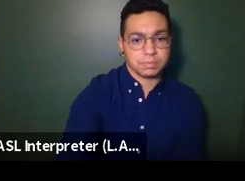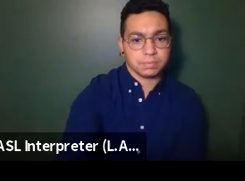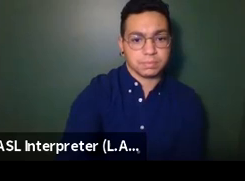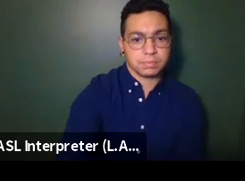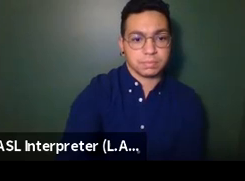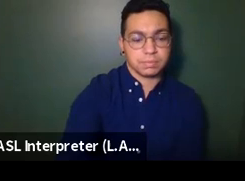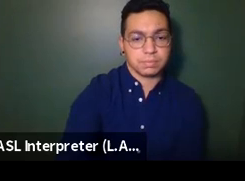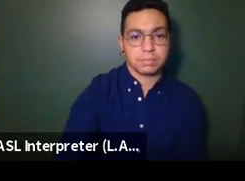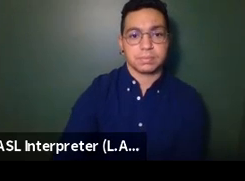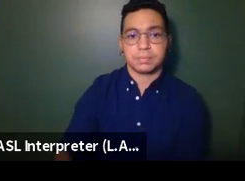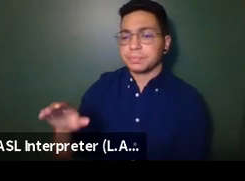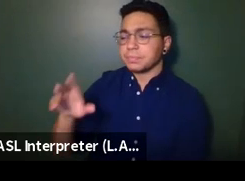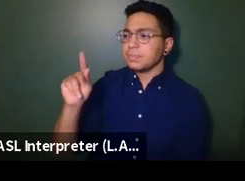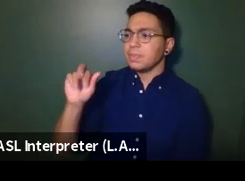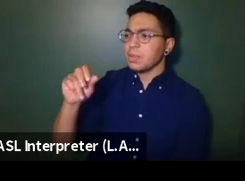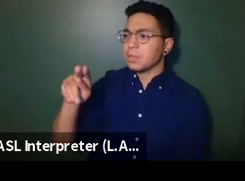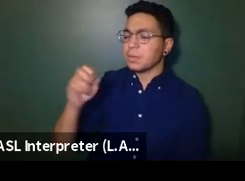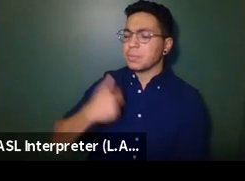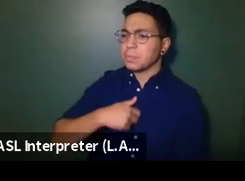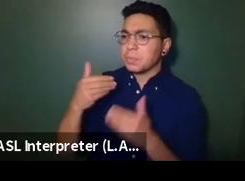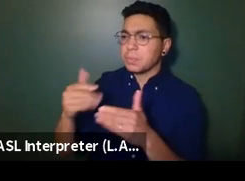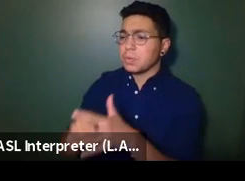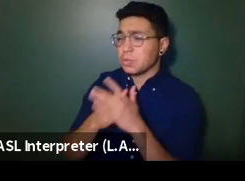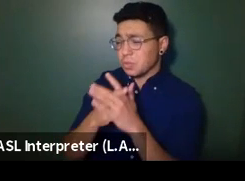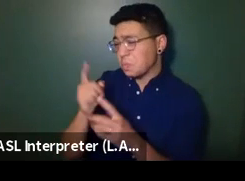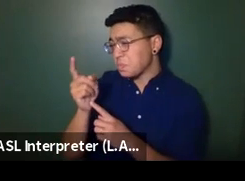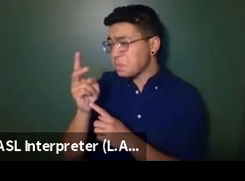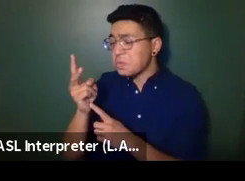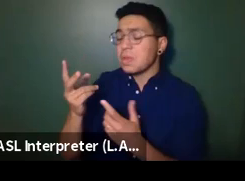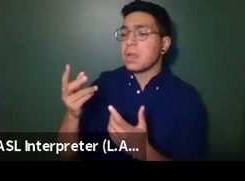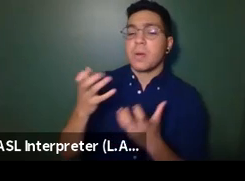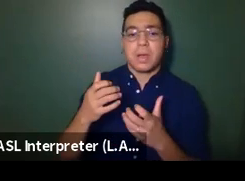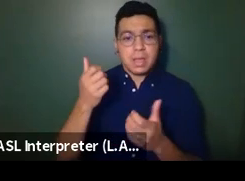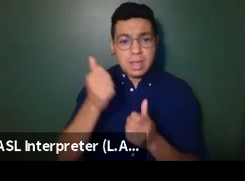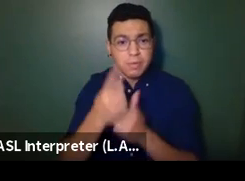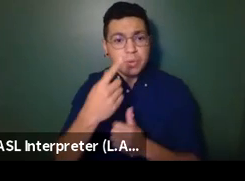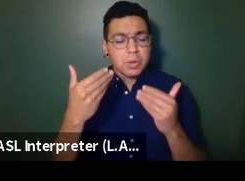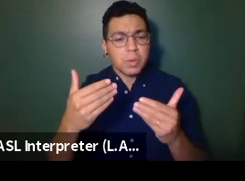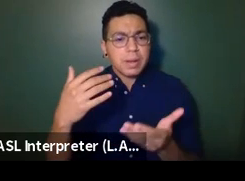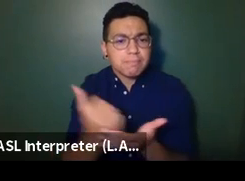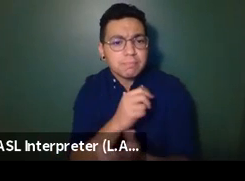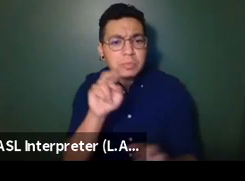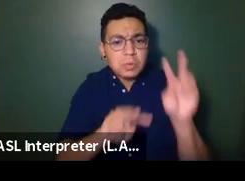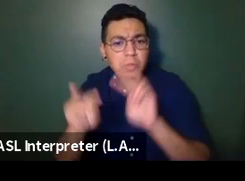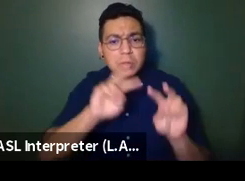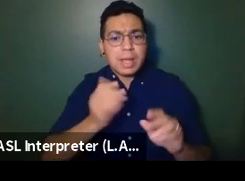Jeff Crawford: Katherine, we're gonna get started I think in a moment here. Let's let everybody take a look again at these intro slides for reminder on your controls.